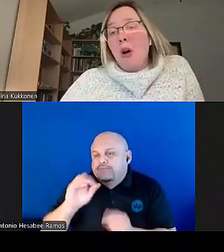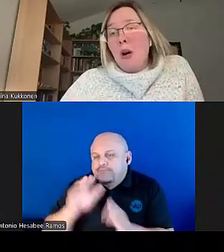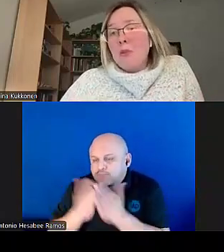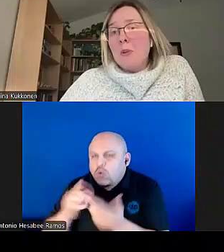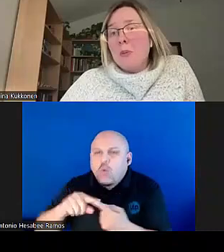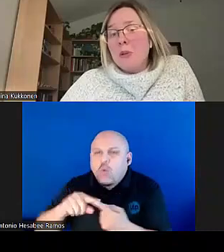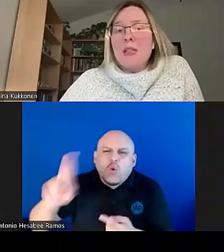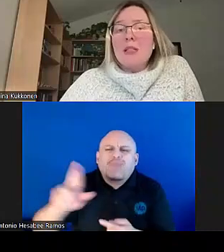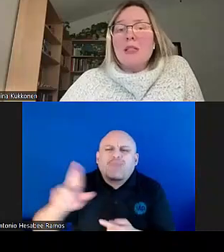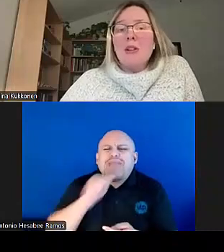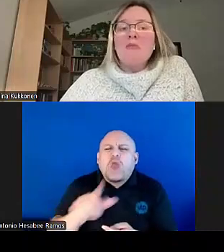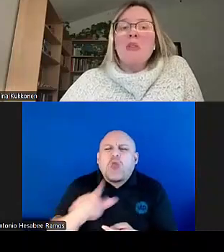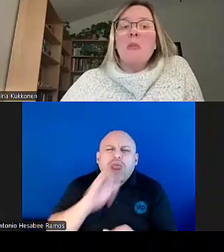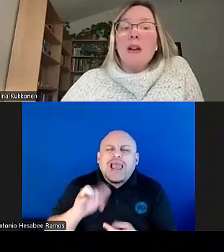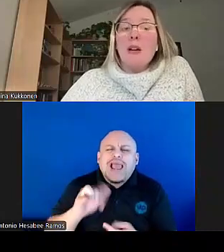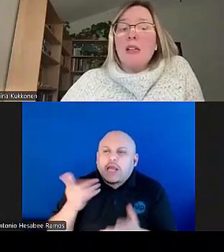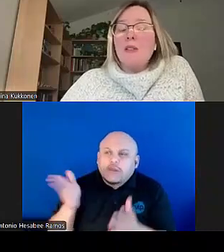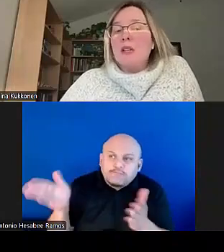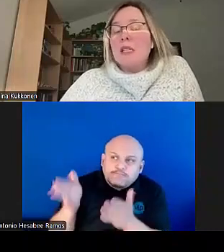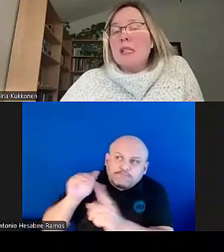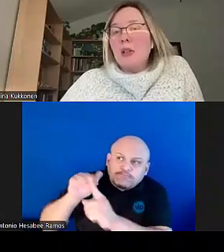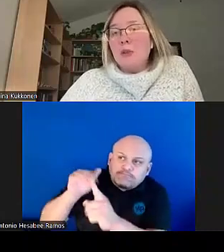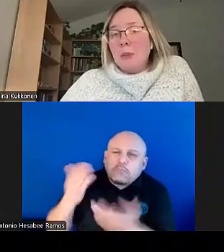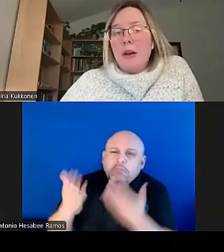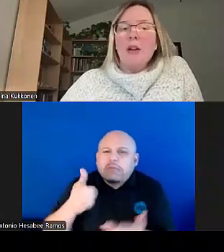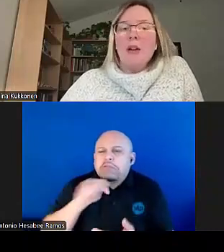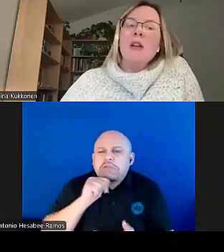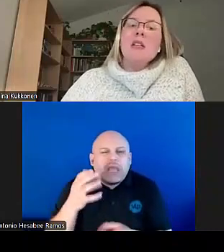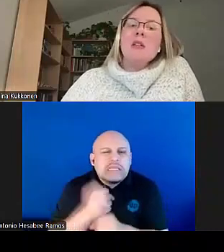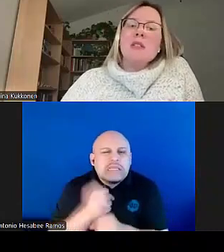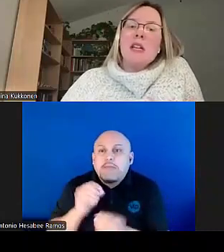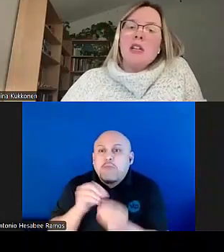prompt for people to consider, you might not get very detailed feedback. So instead,